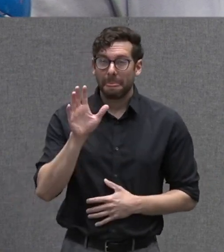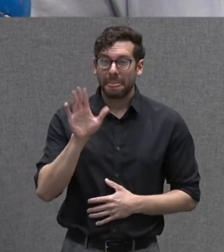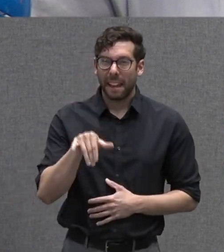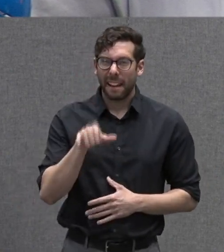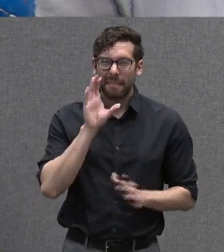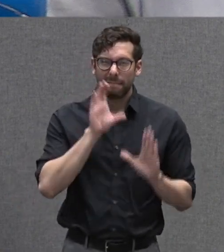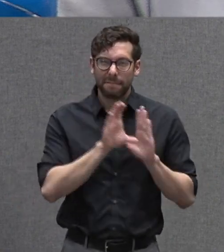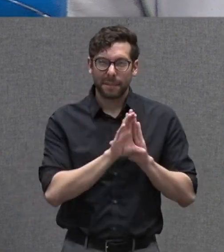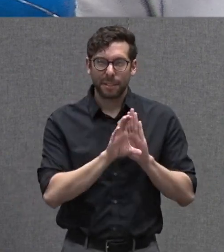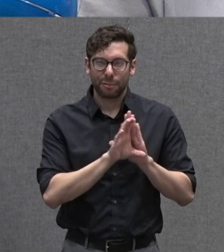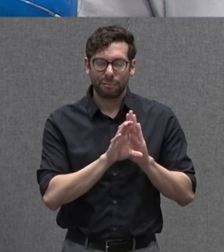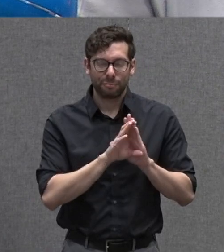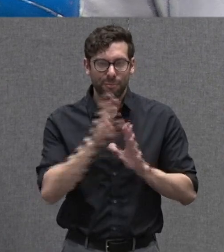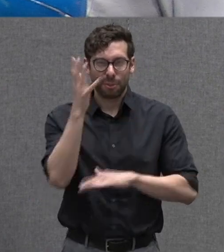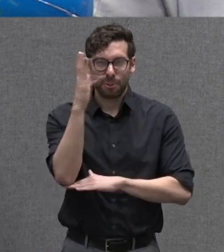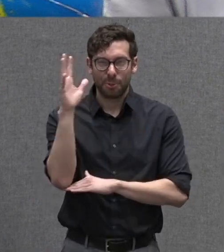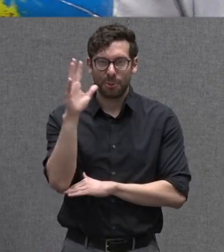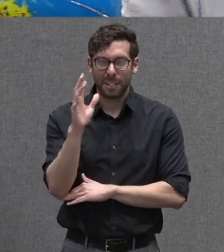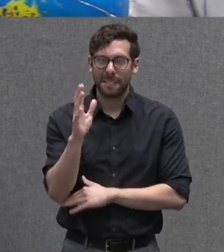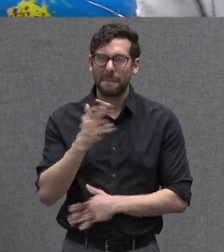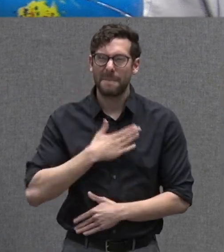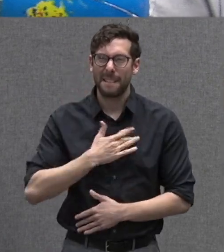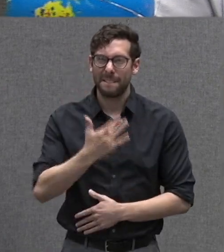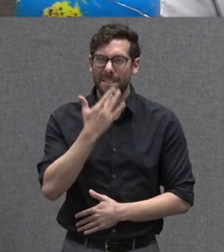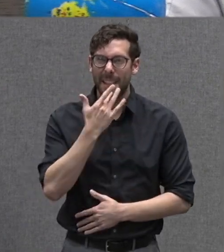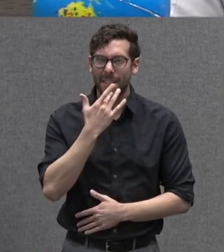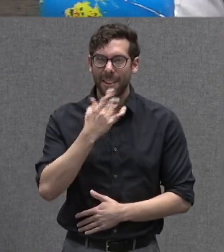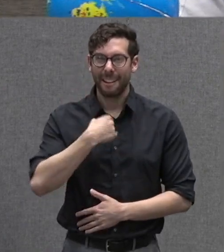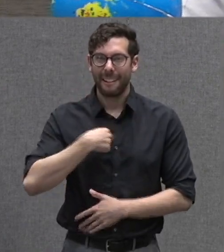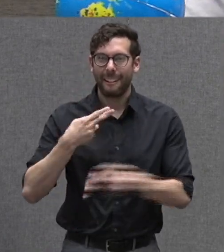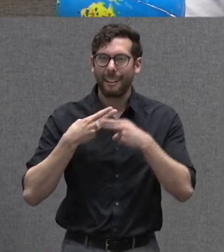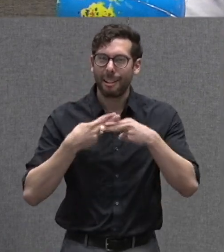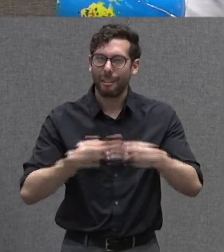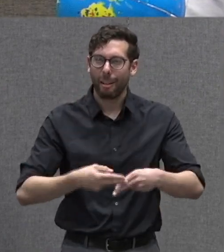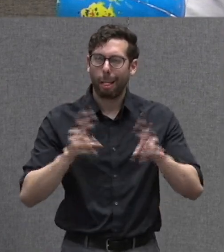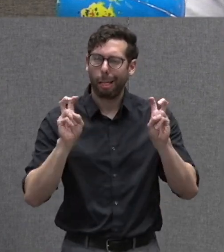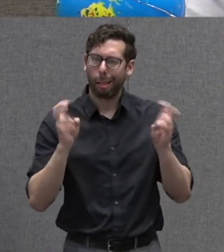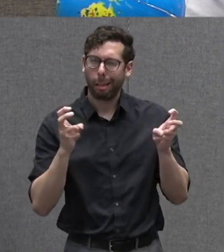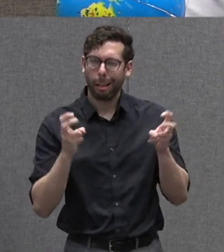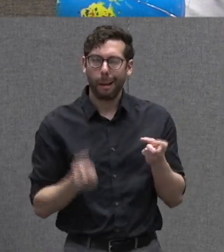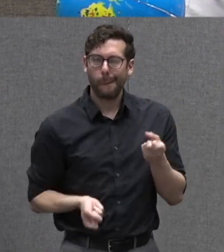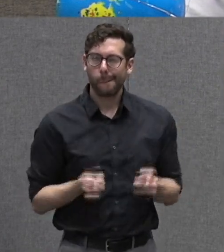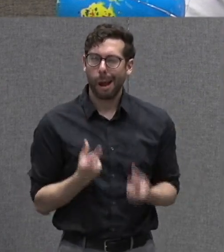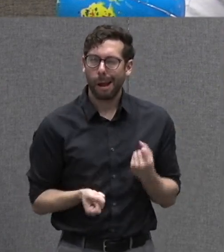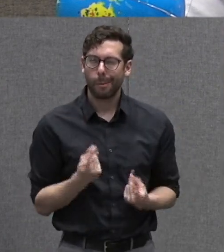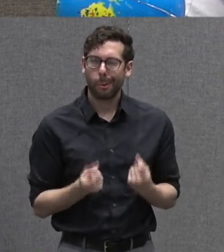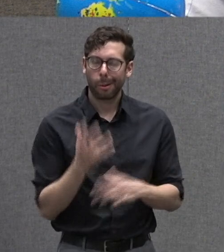If you were ever in one of my kindergarten classes, we used to make popcorn trees with real popcorn,